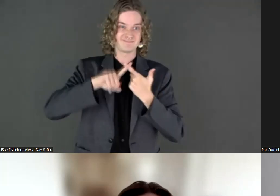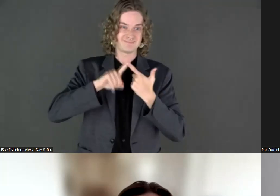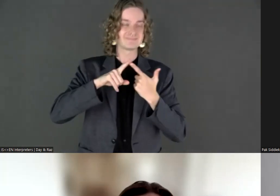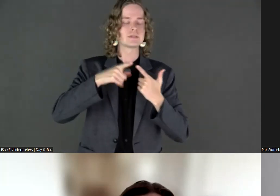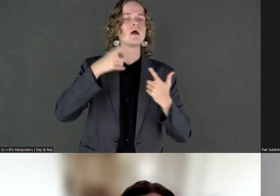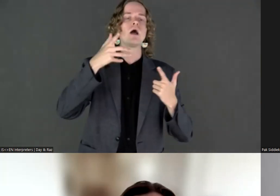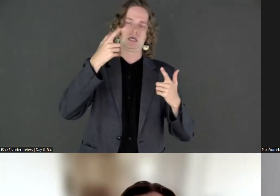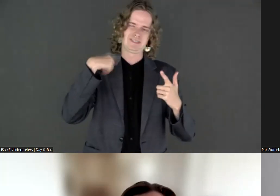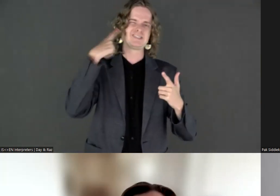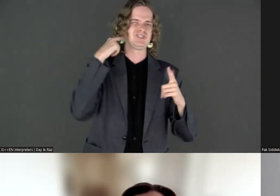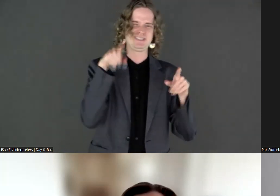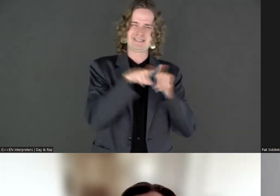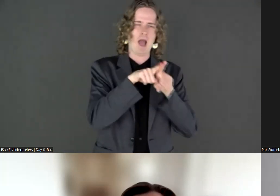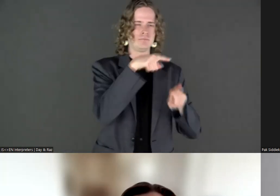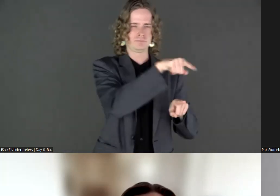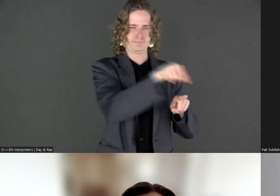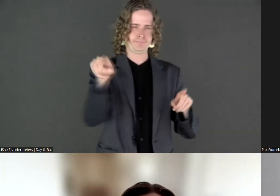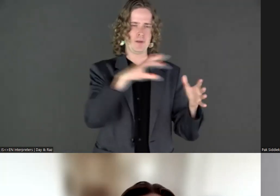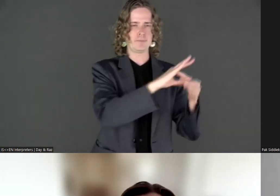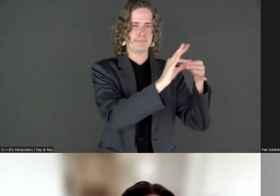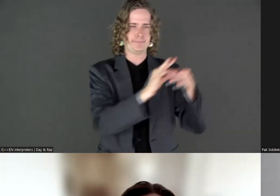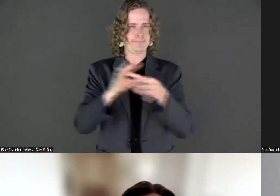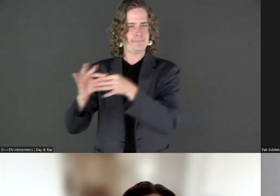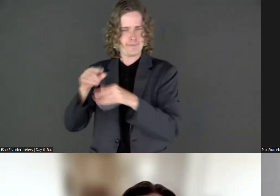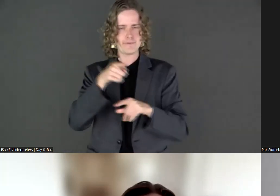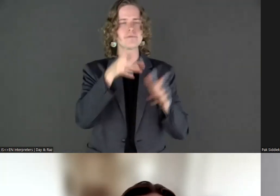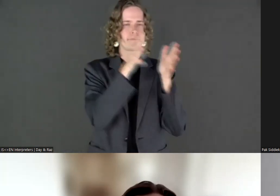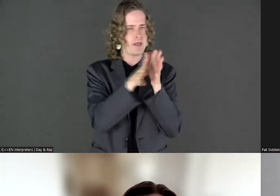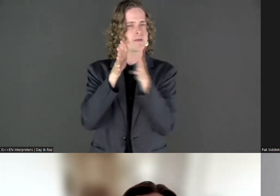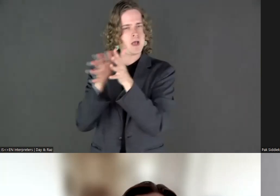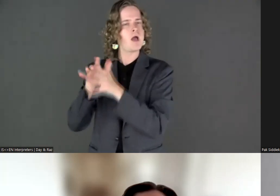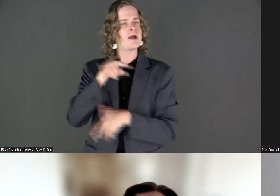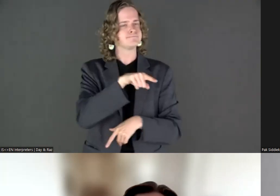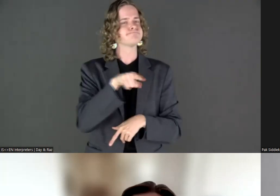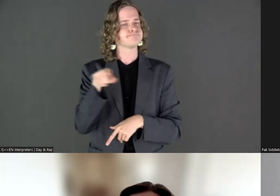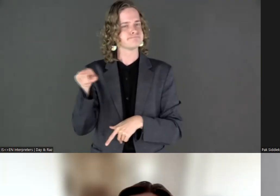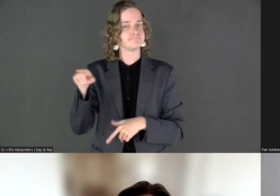to be addressing. One is the need to ensure that there is a common understanding of the mandate and